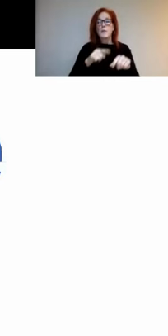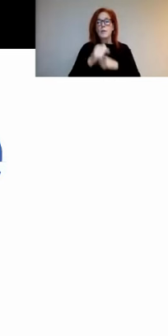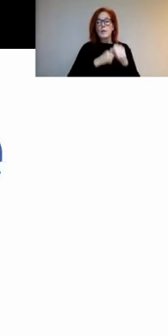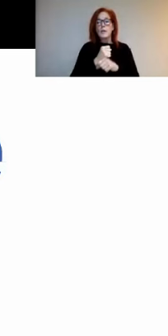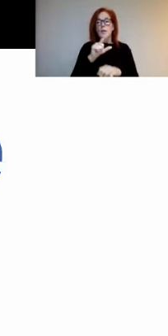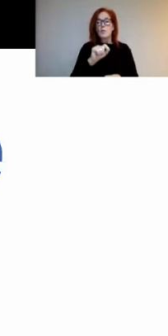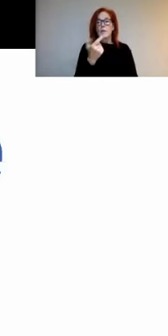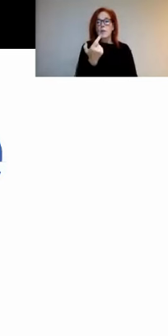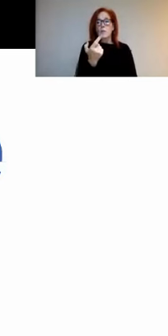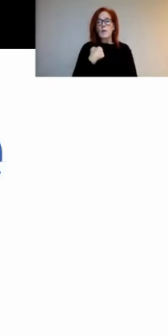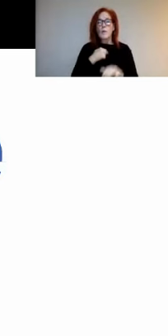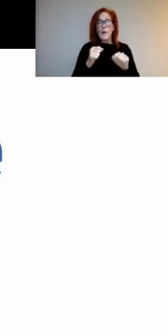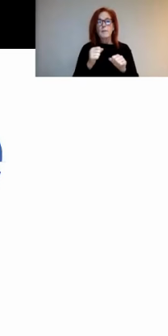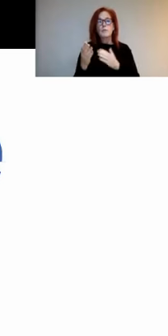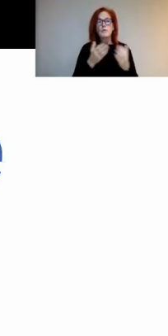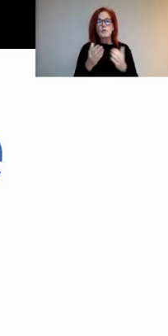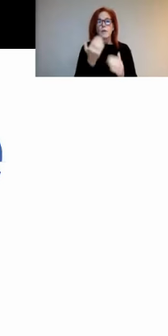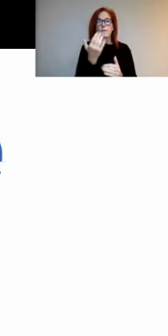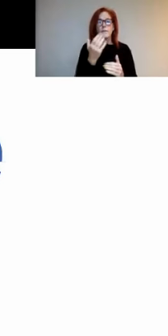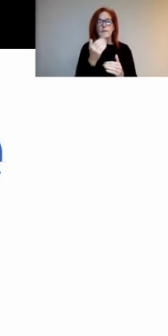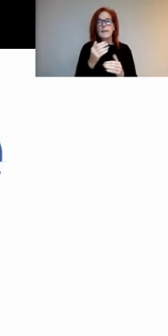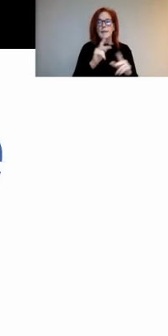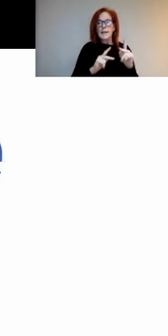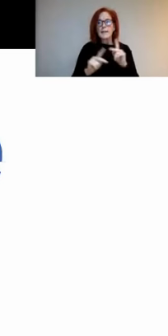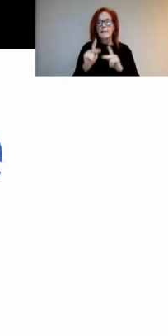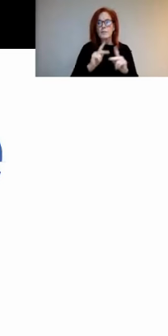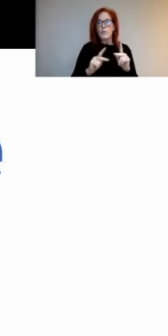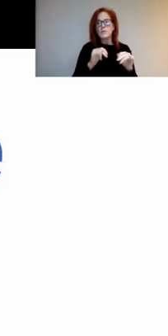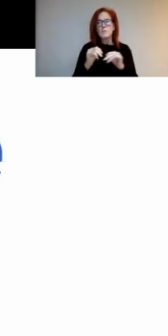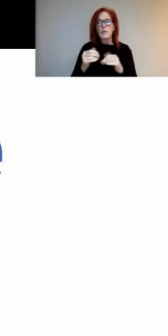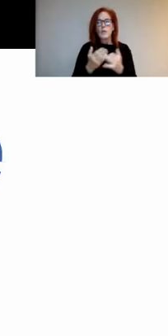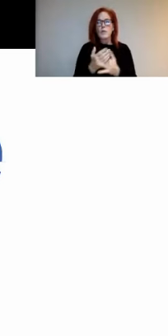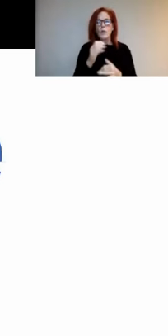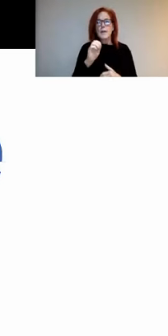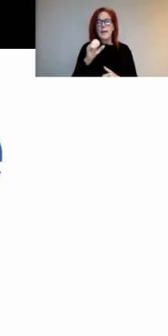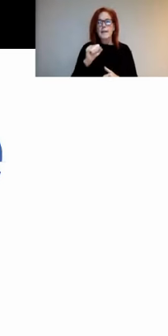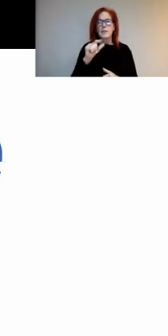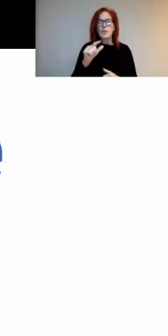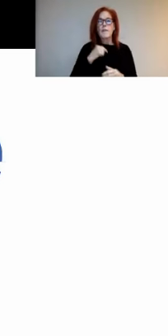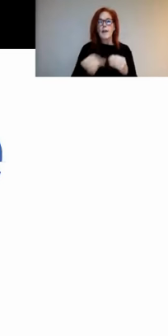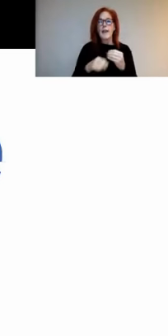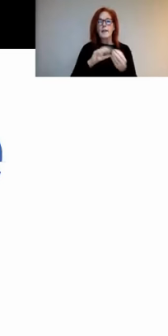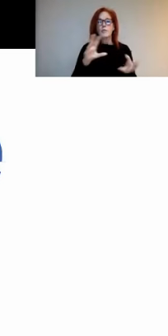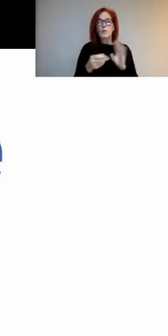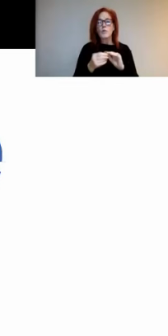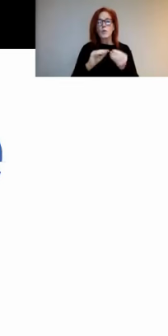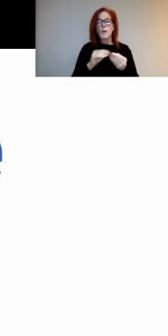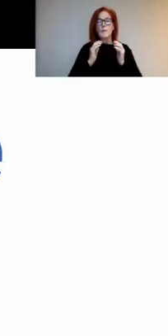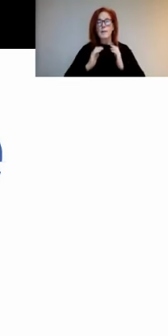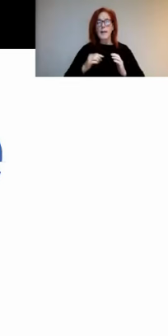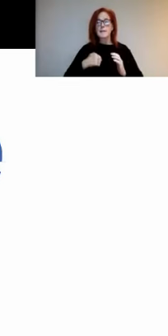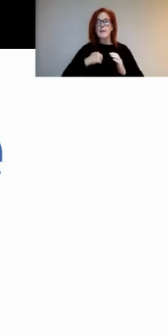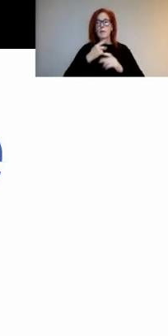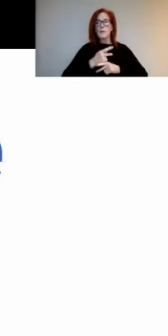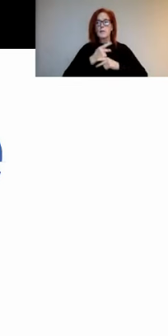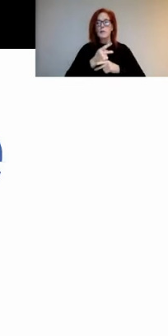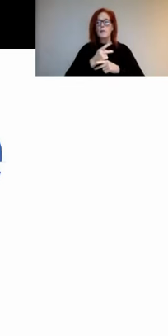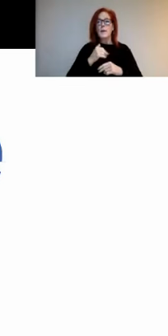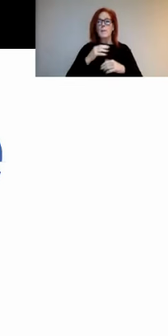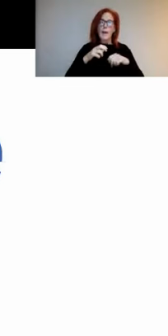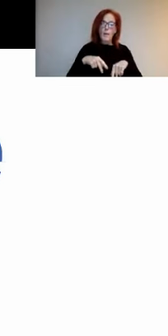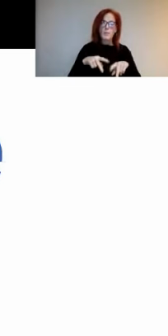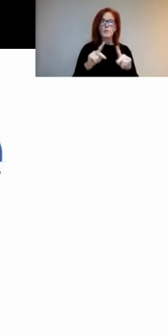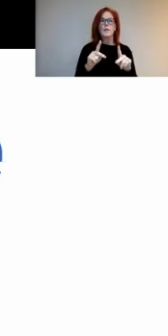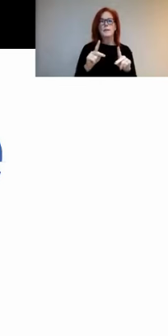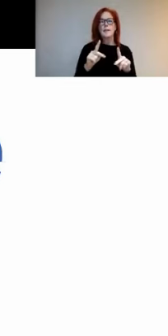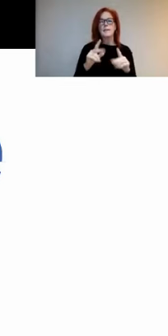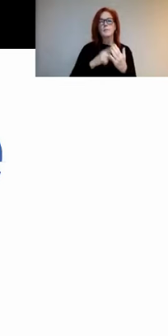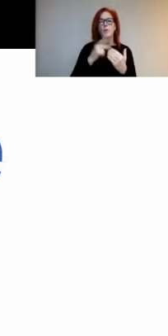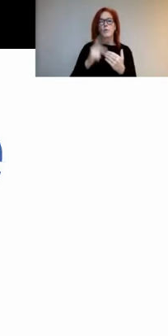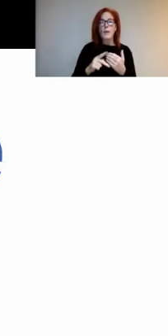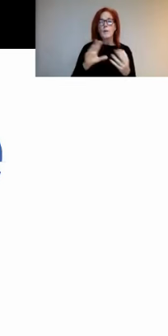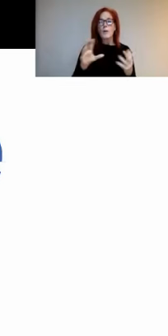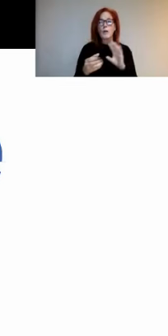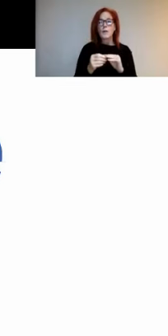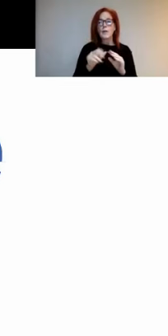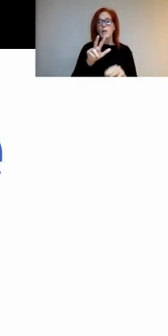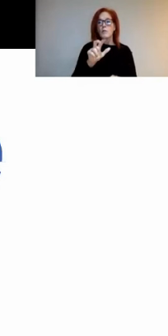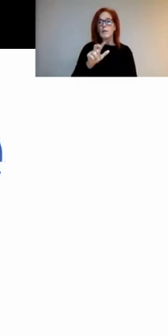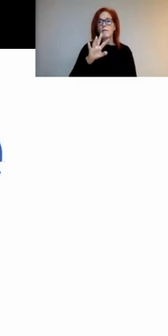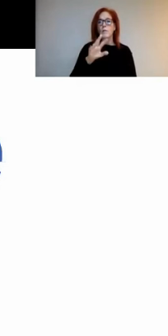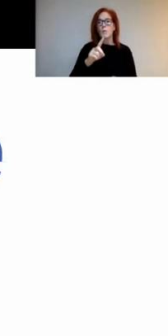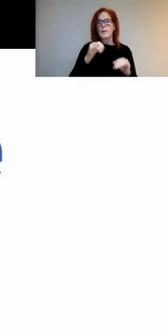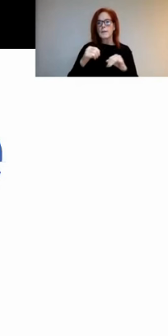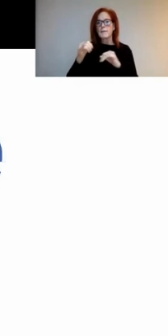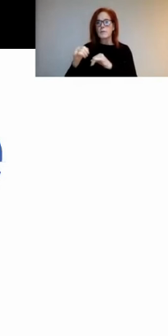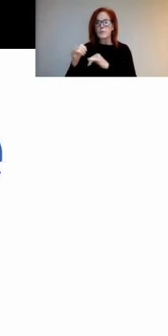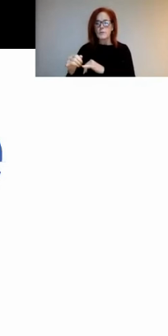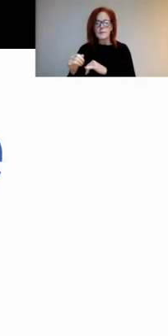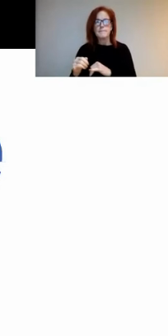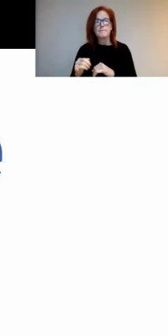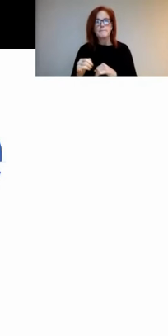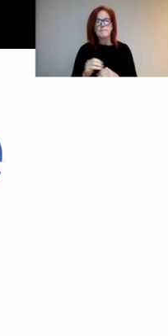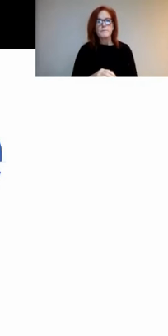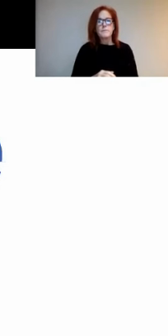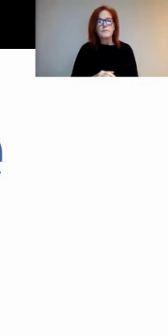We can place all of our services that we provide for Catholic Charities into one -- under one house. So it's more of a one-stop shop for our clients. So we're very, very excited to get that balance up and running for that.